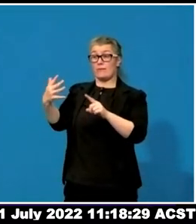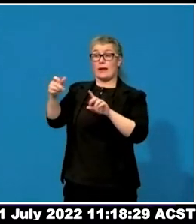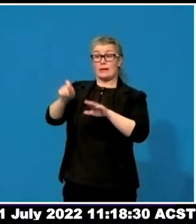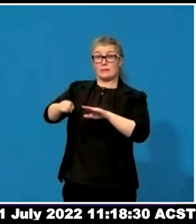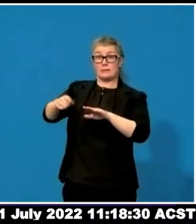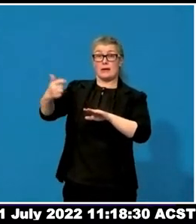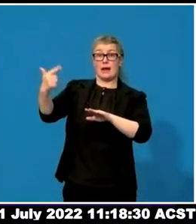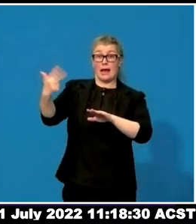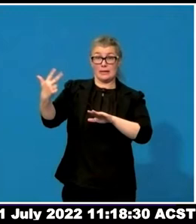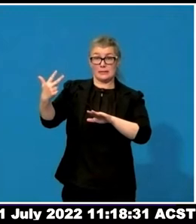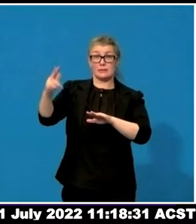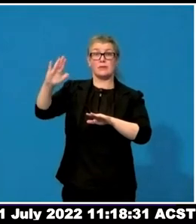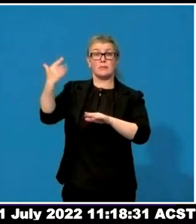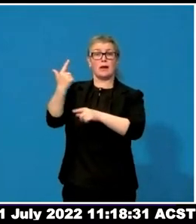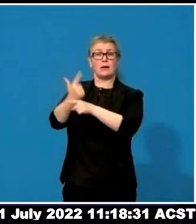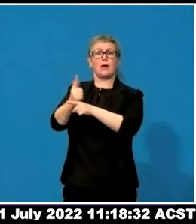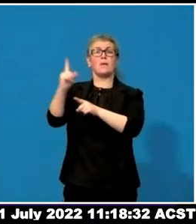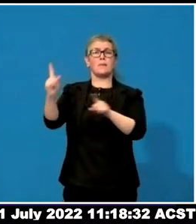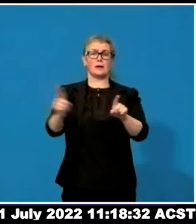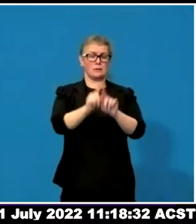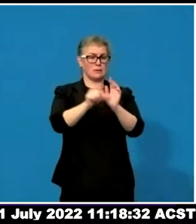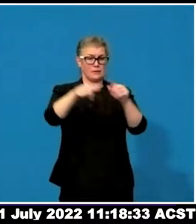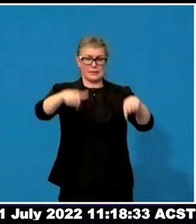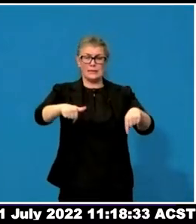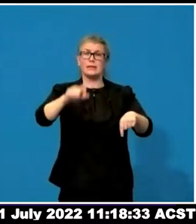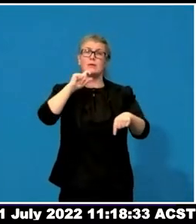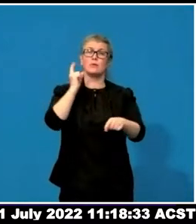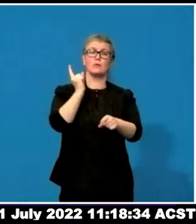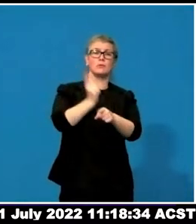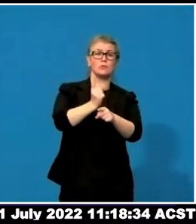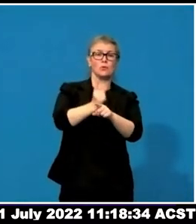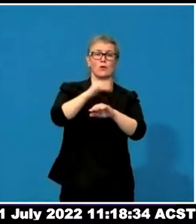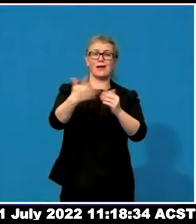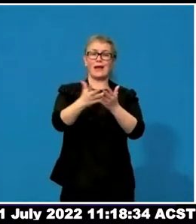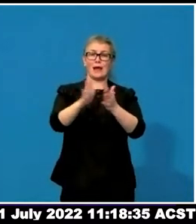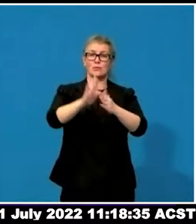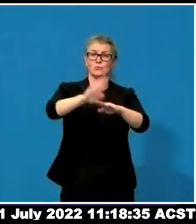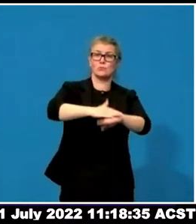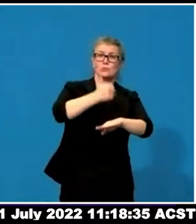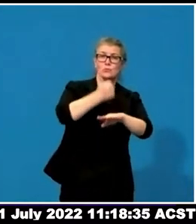They will share aspects of their 10-point plan for the implementation of the NDIS in Aboriginal and Torres Strait Islander communities.